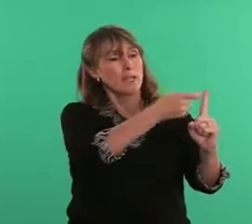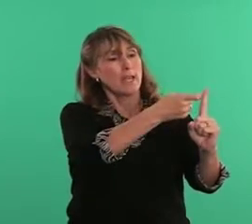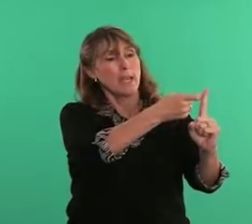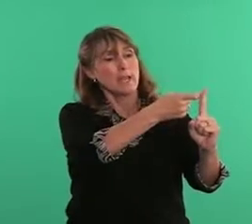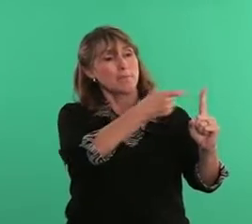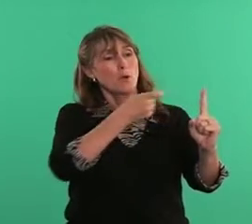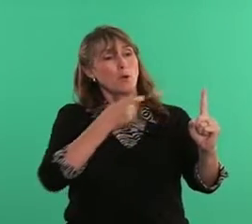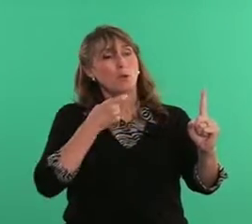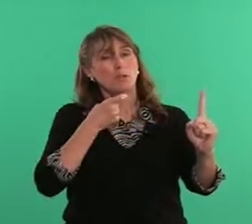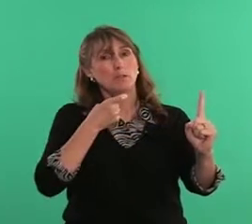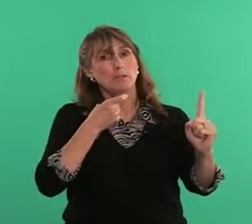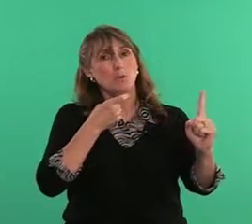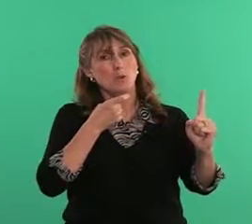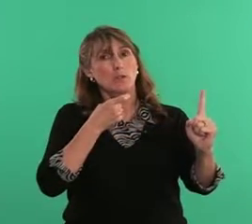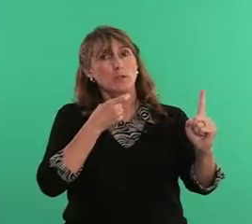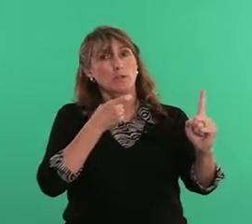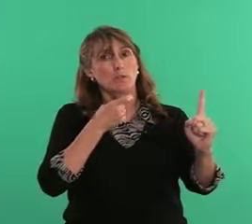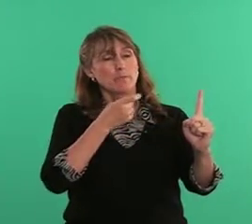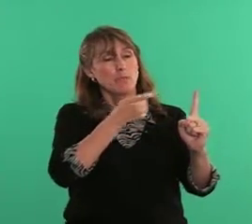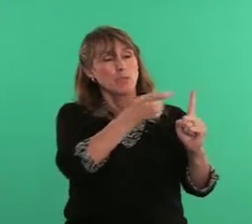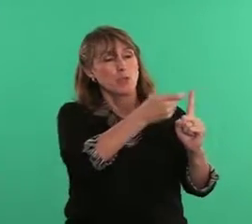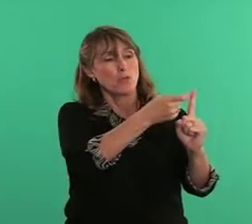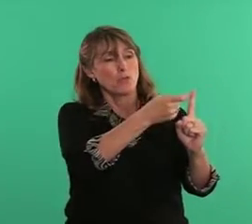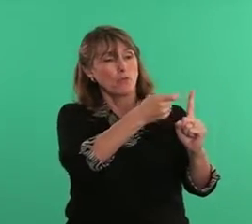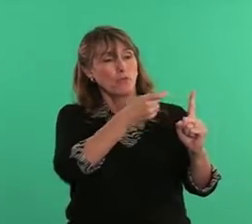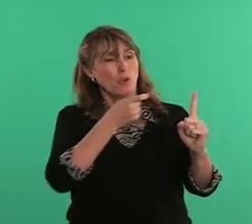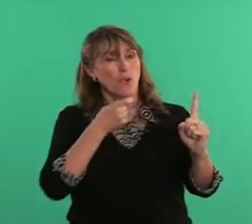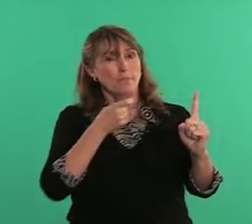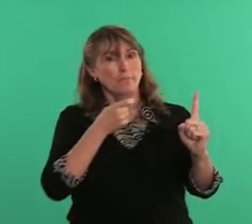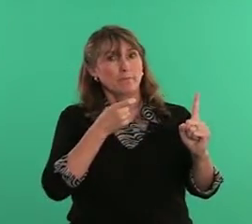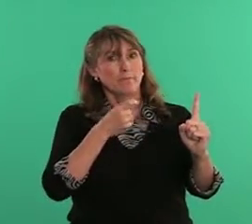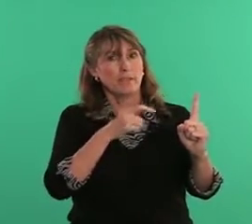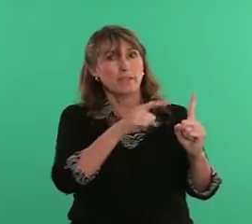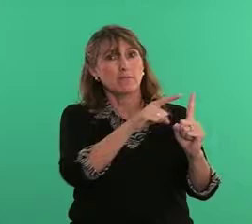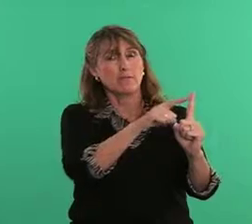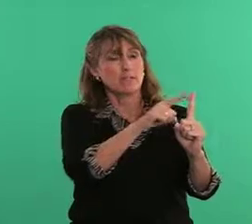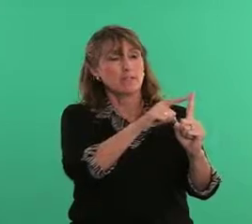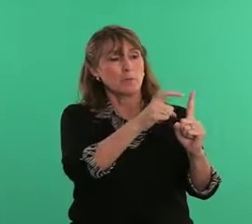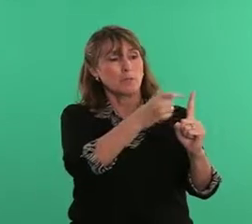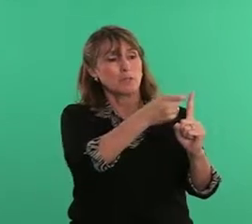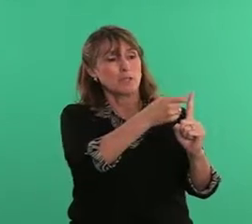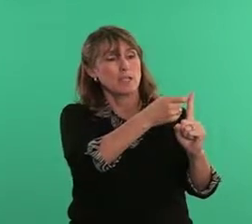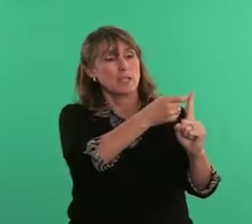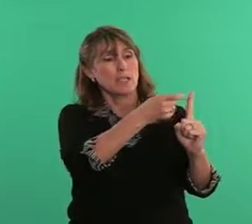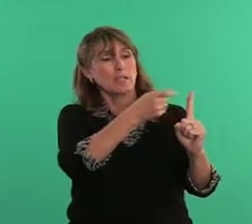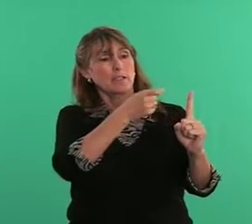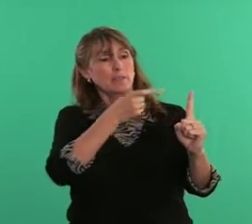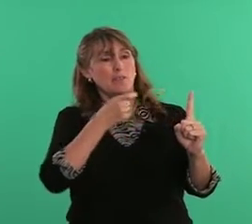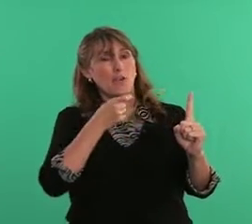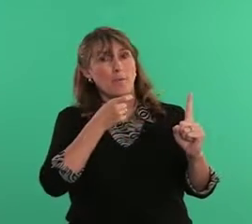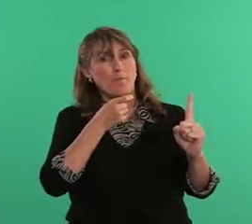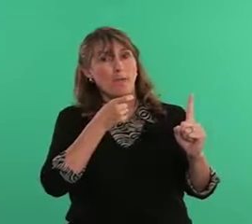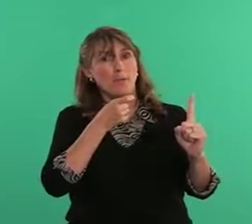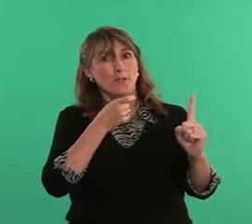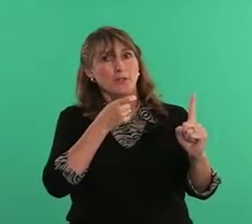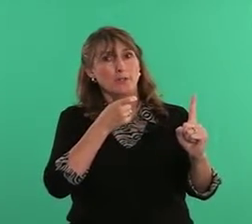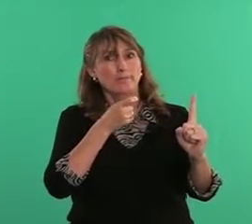and pull towards you - from I think this is the person and its from that person